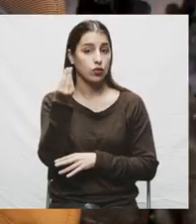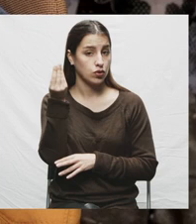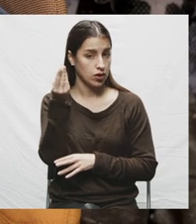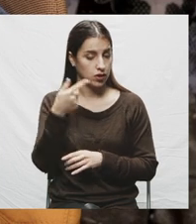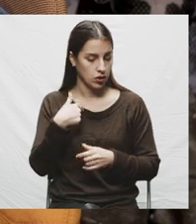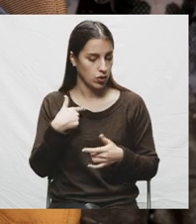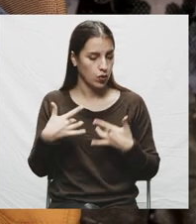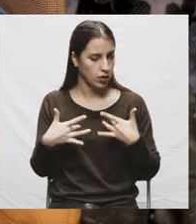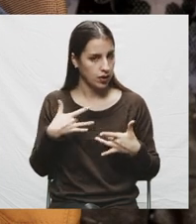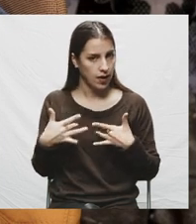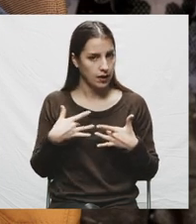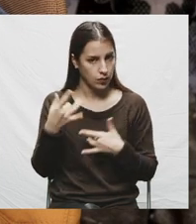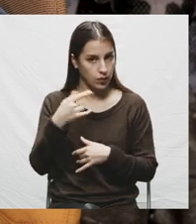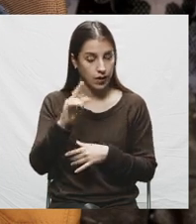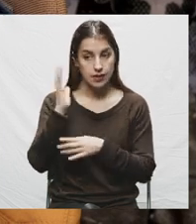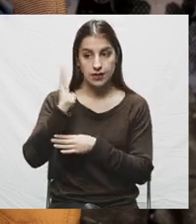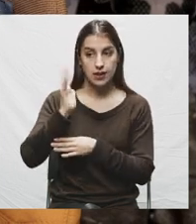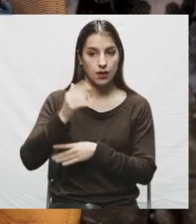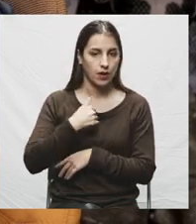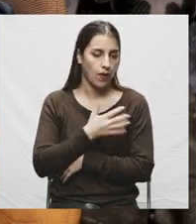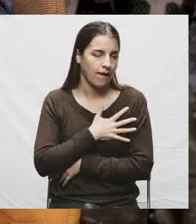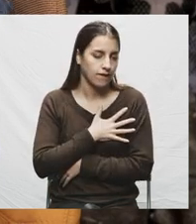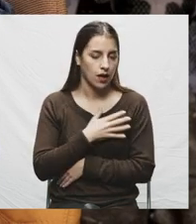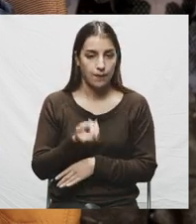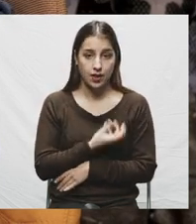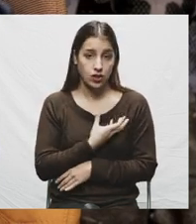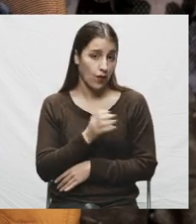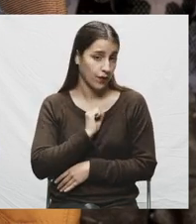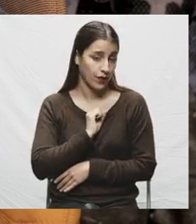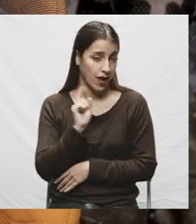to the Theater with my mother. I loved Cinema, it was my passion.